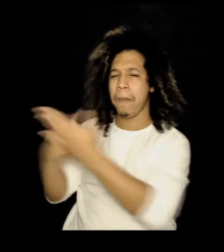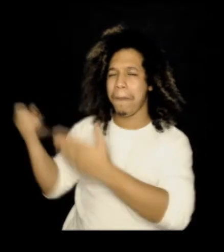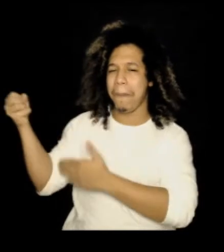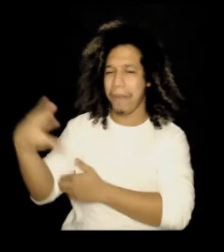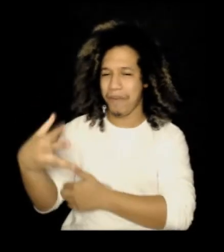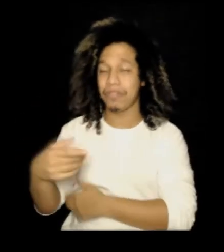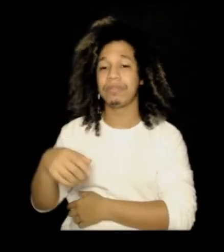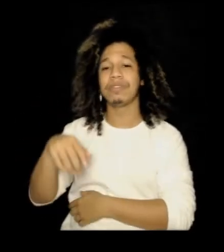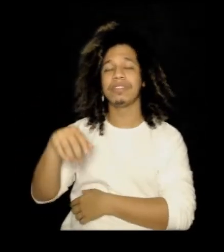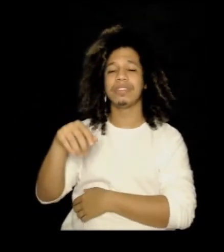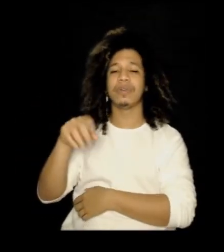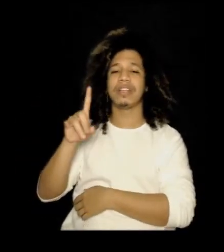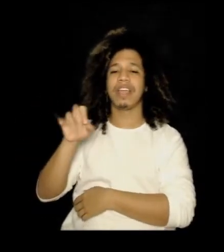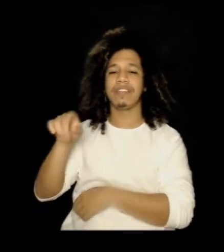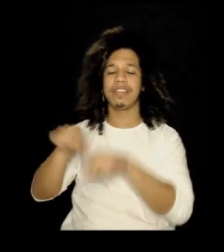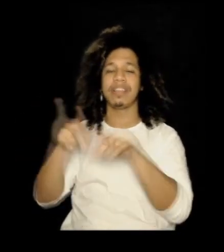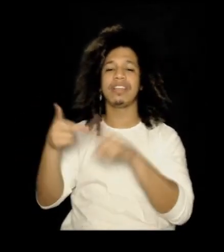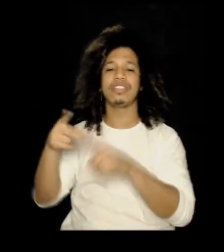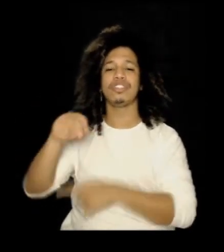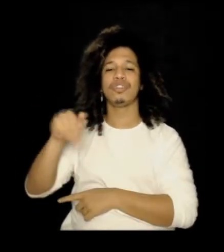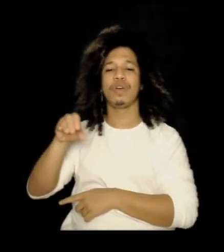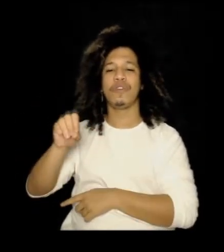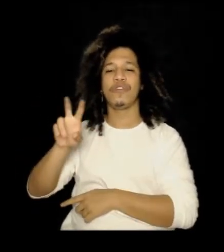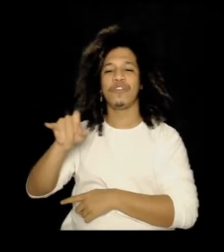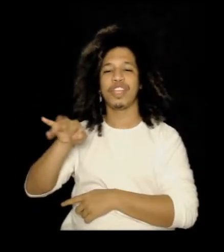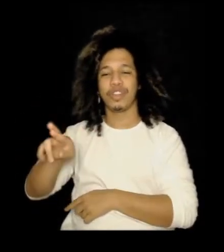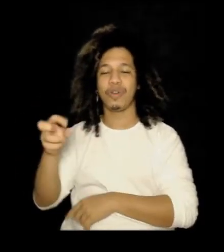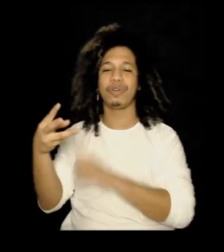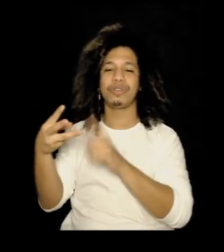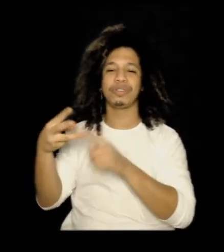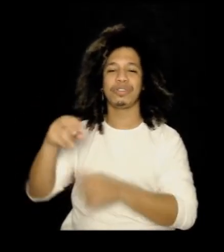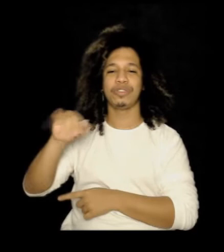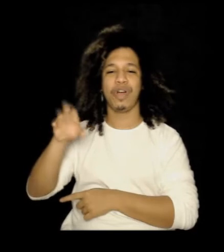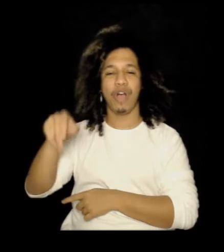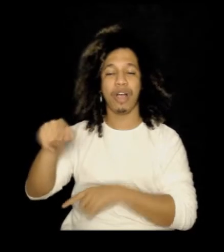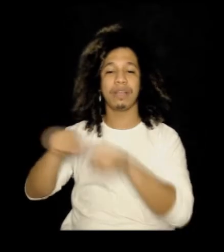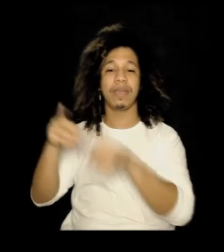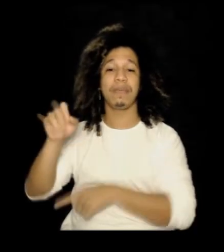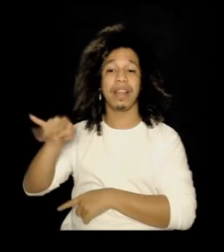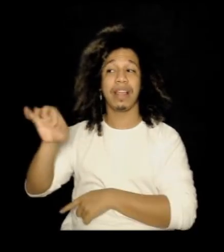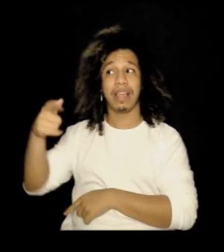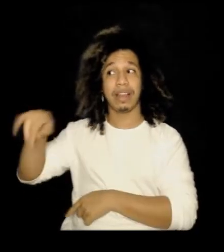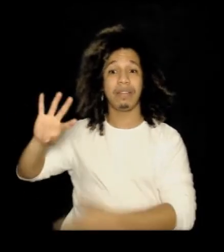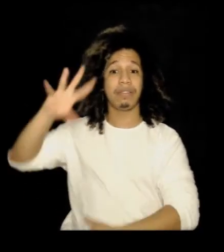beautiful one, but it was modernized and other colors were added. The creators, David, João Victor, John Ryan, and